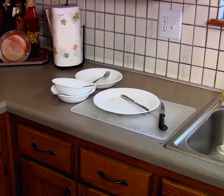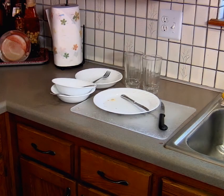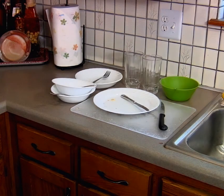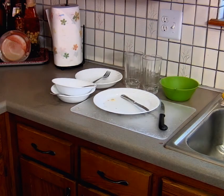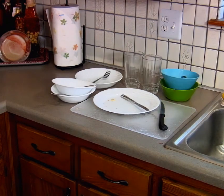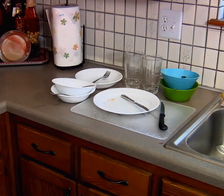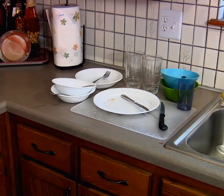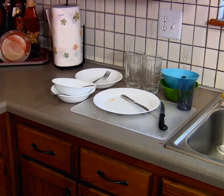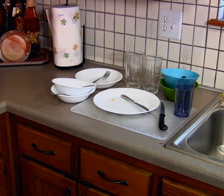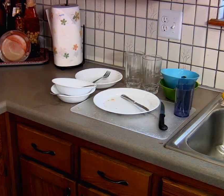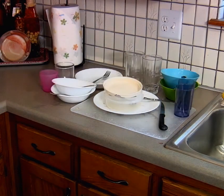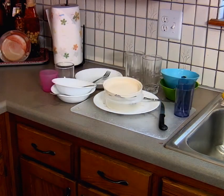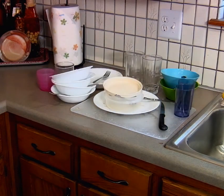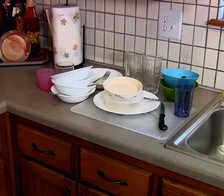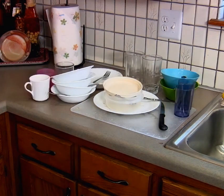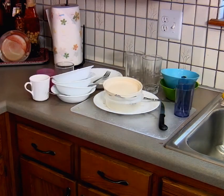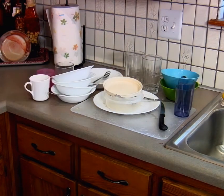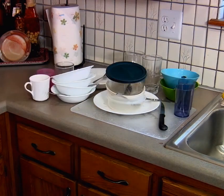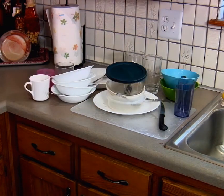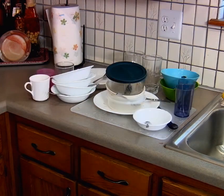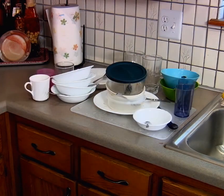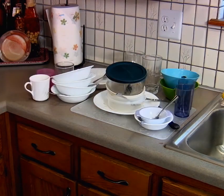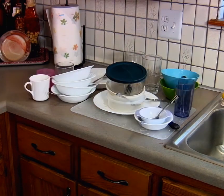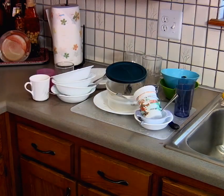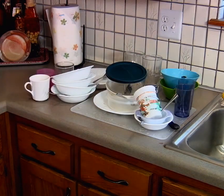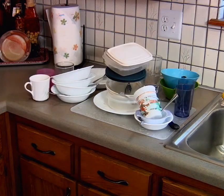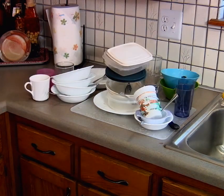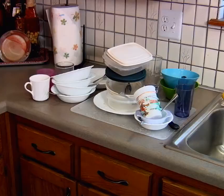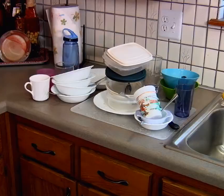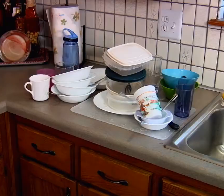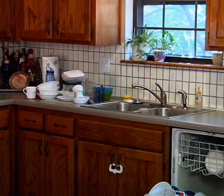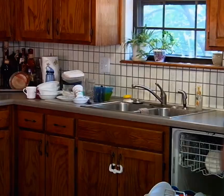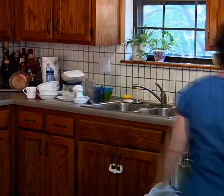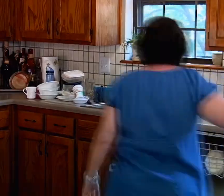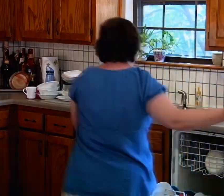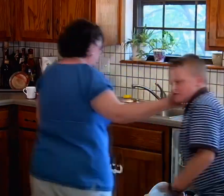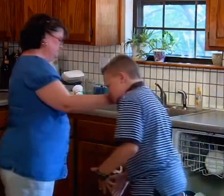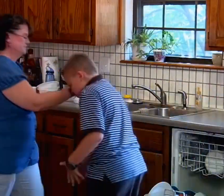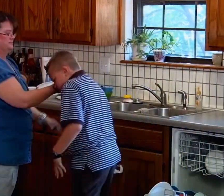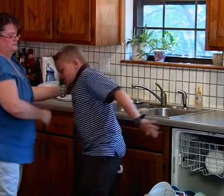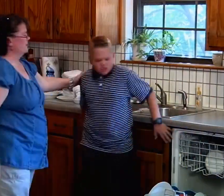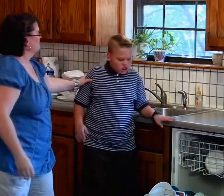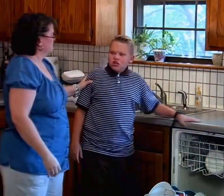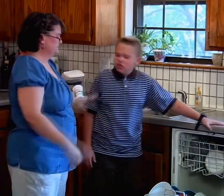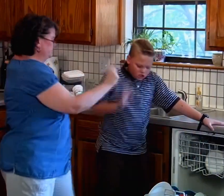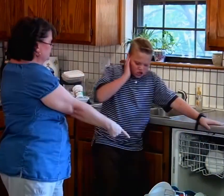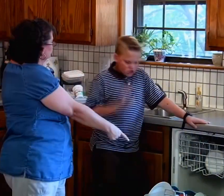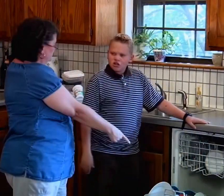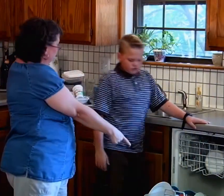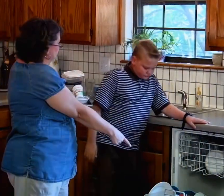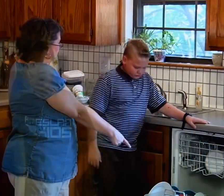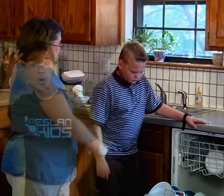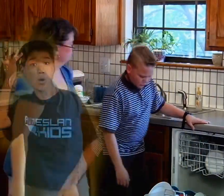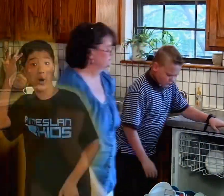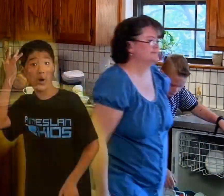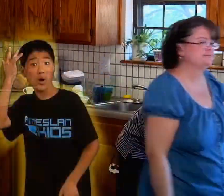MAY SEEM LIKE A REALLY TINY THING TO YOU. BUT NO ONE CAN USE THAT SPACE WHEN DISHES ARE EVERY PLACE.